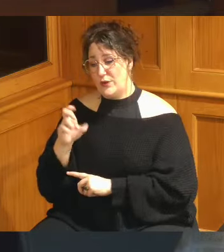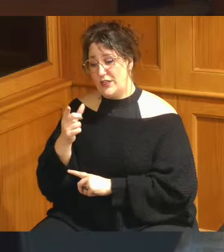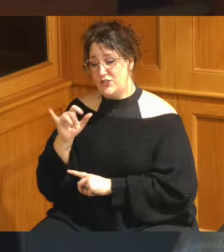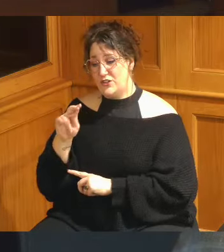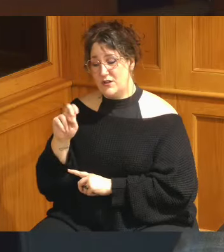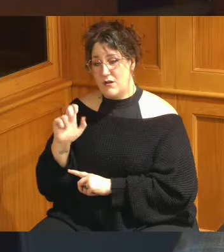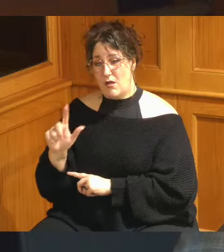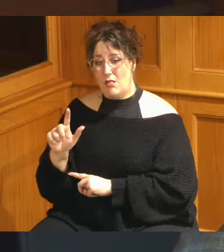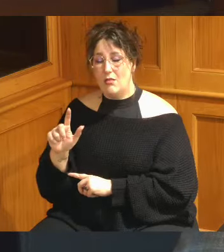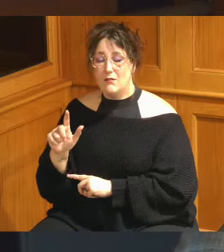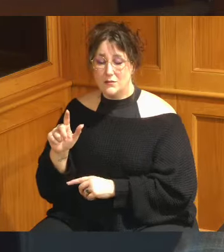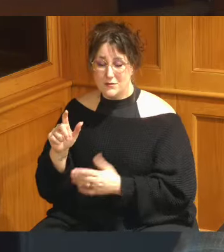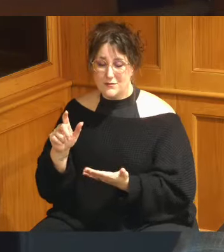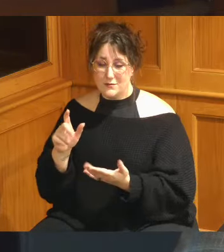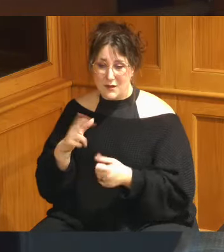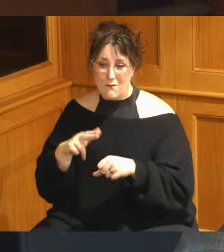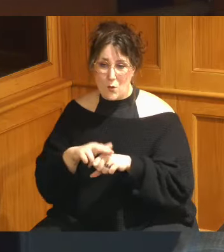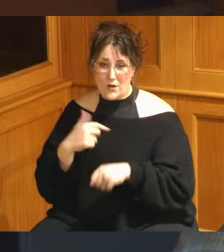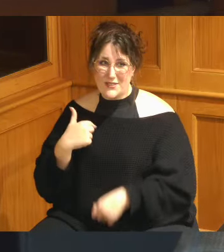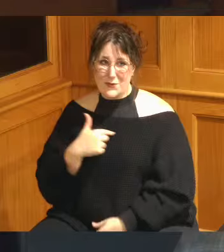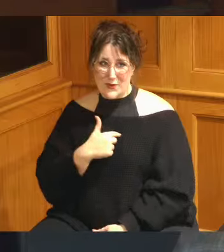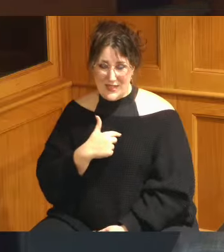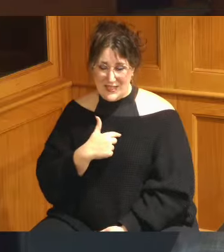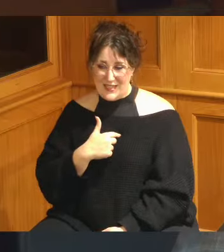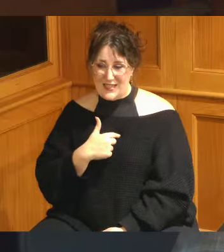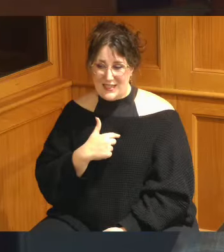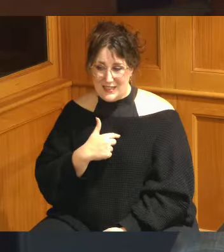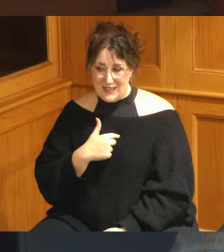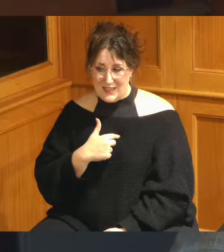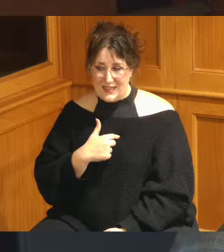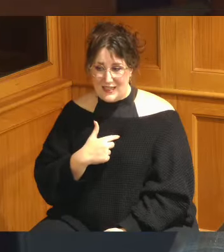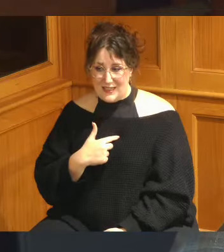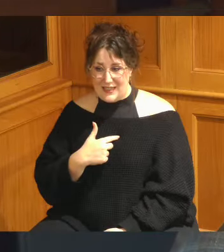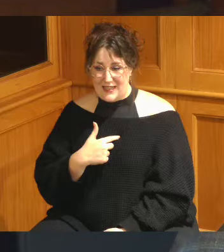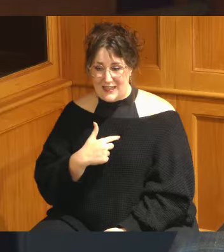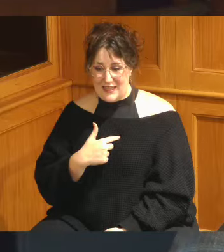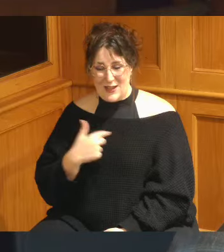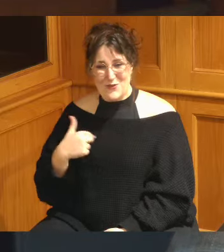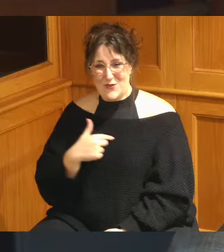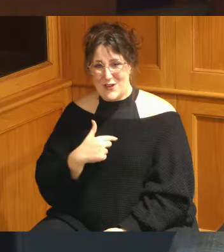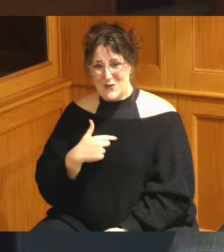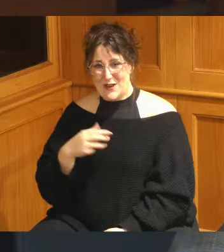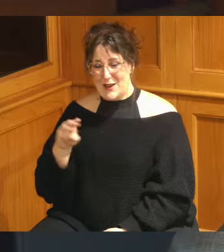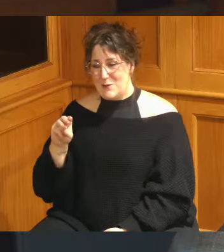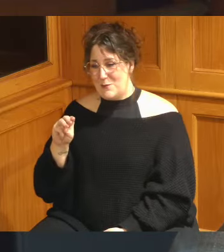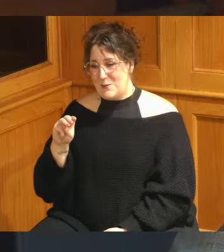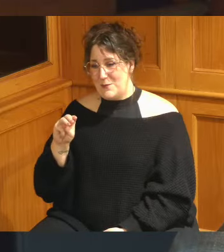course we were in we we were in Mayor Hawkins backyard and of course he said he's has lots of